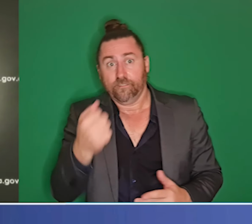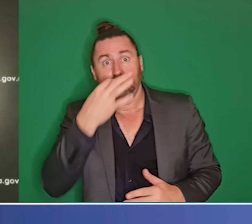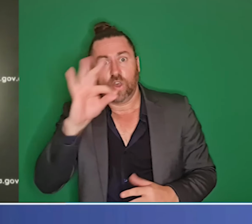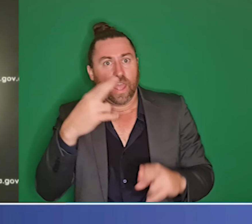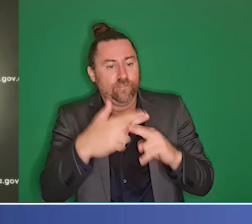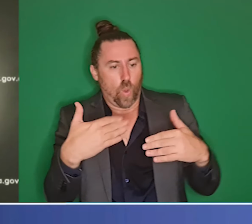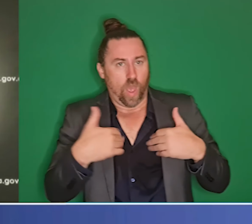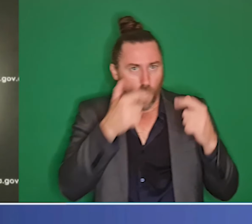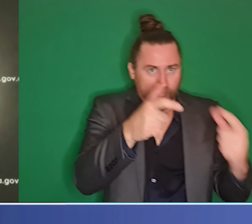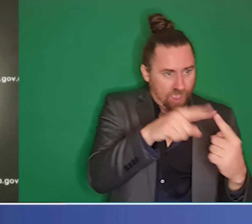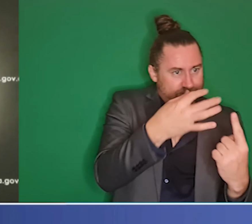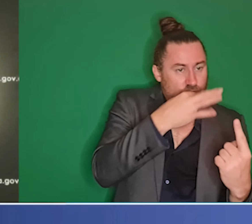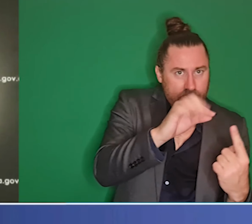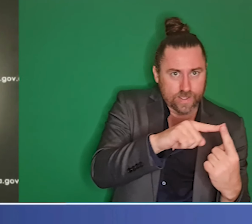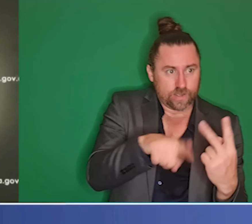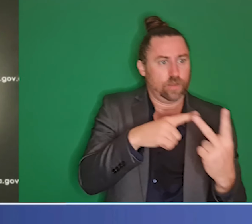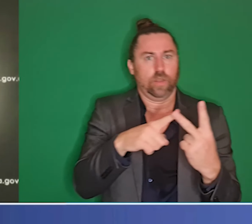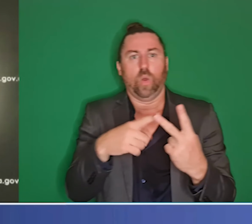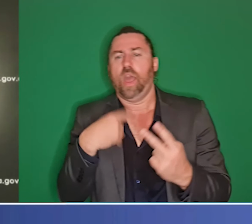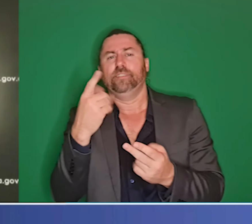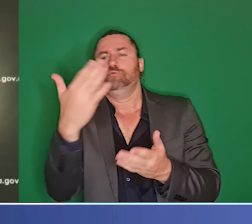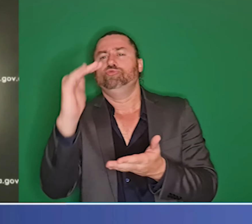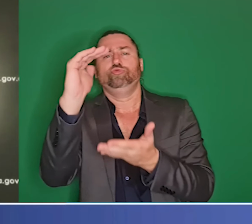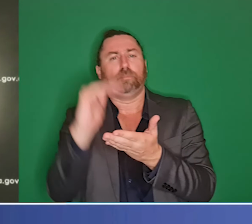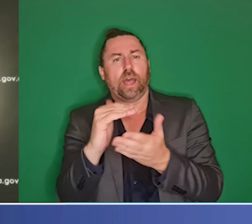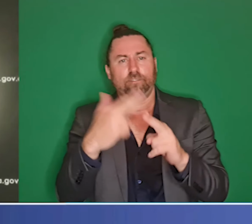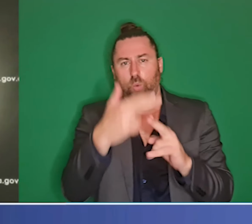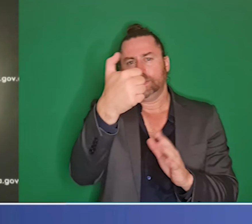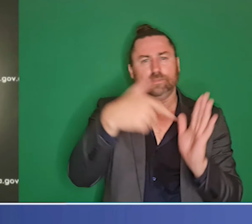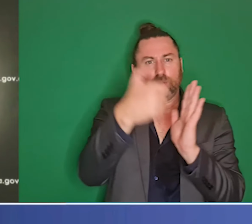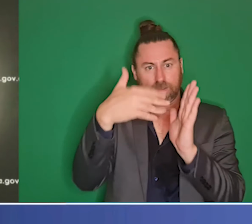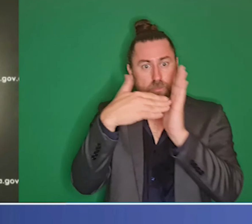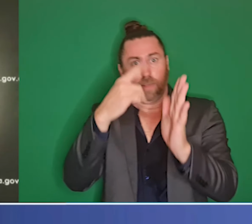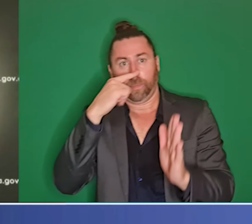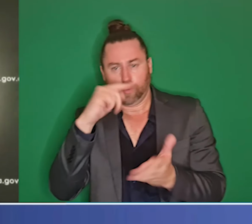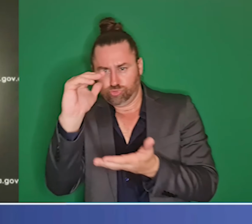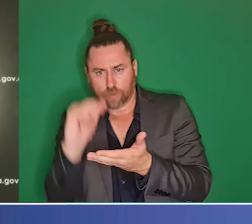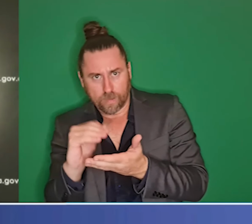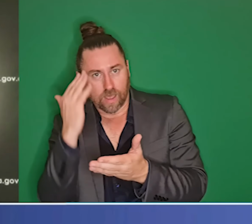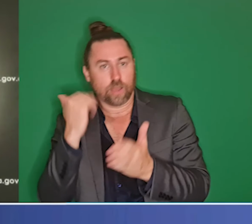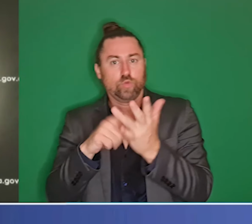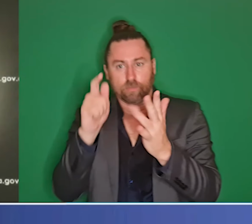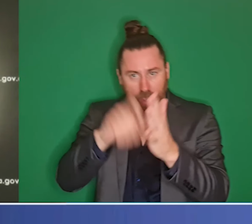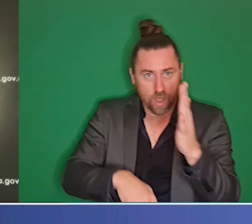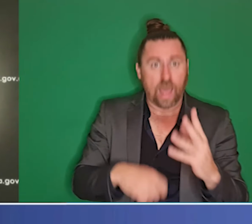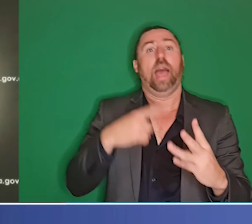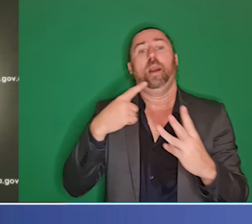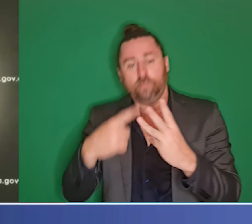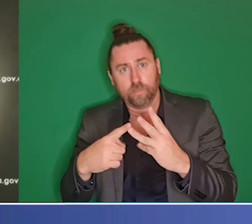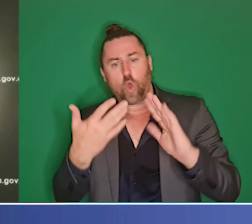You have support for 6.6 million concessional cardholders, and then you have community access